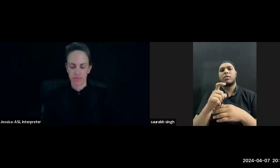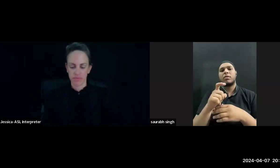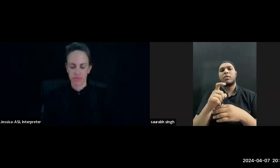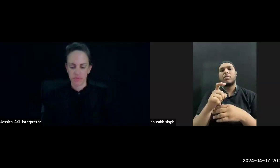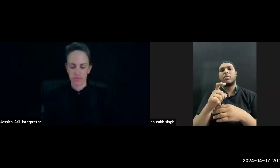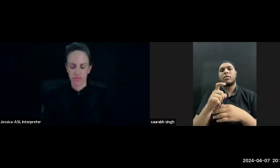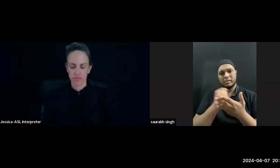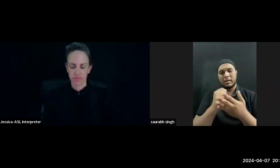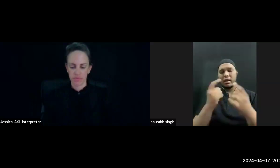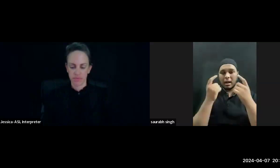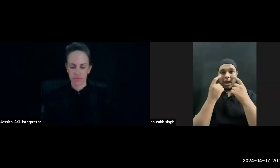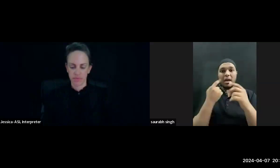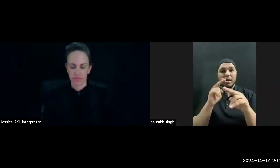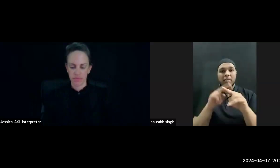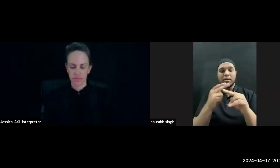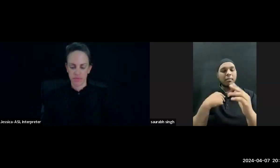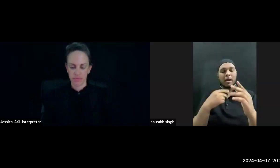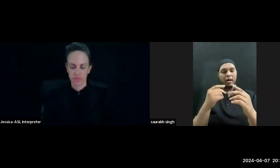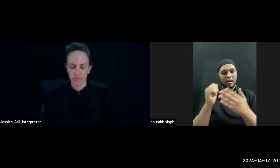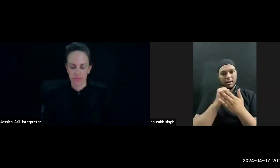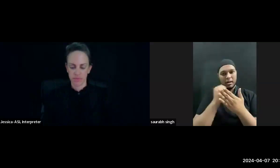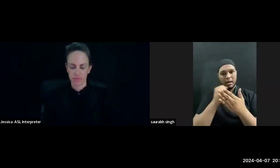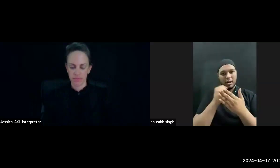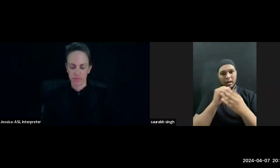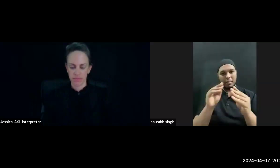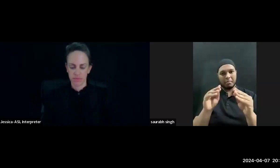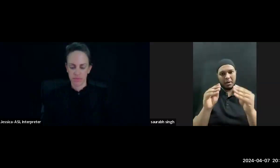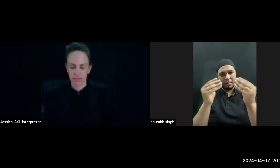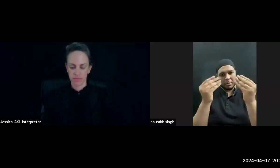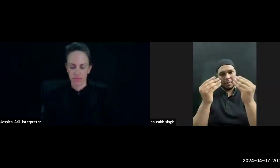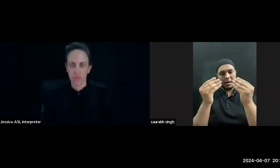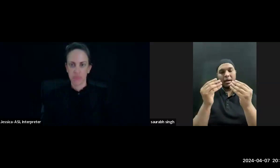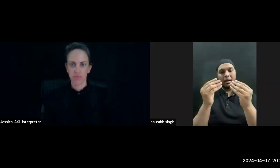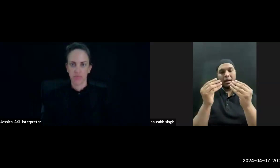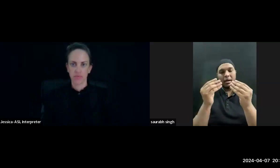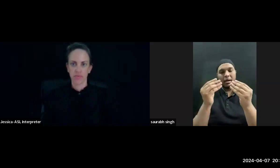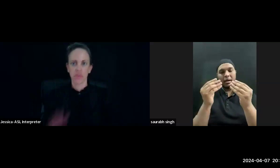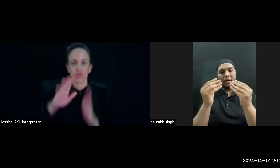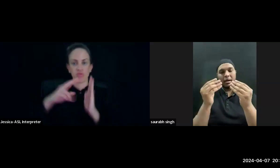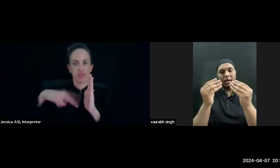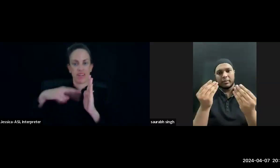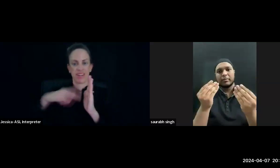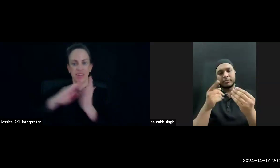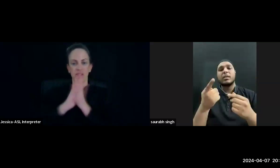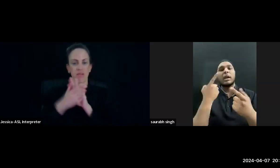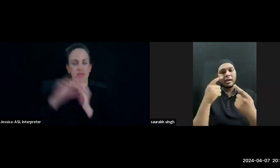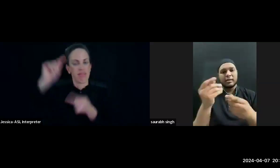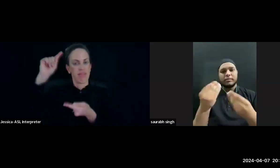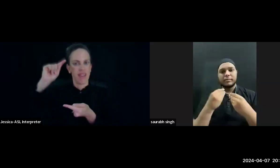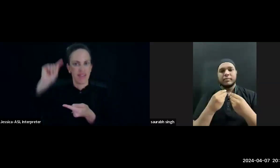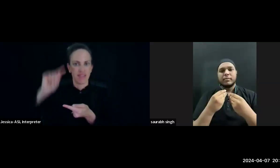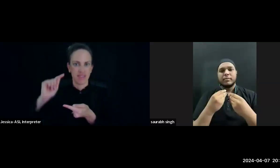and your reading ability is getting lesser and lesser, they try to give you um certain lens that will